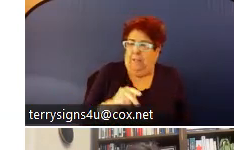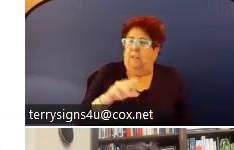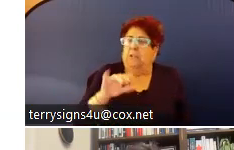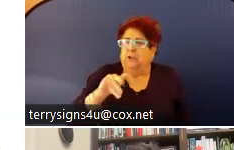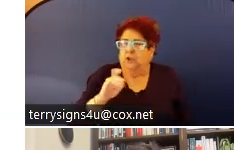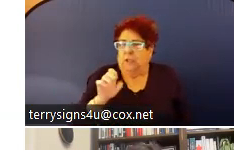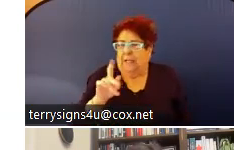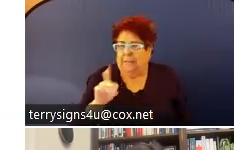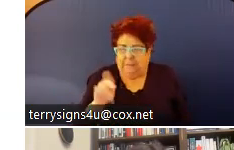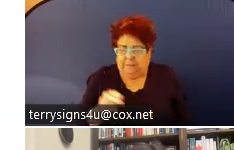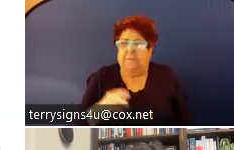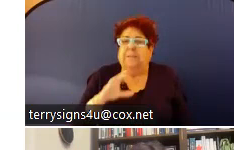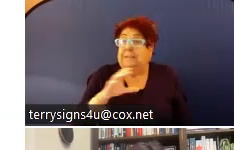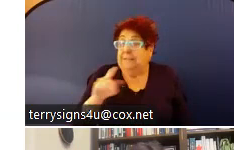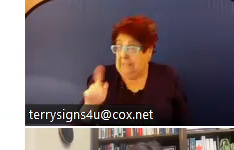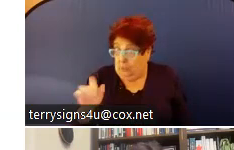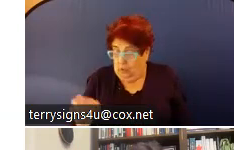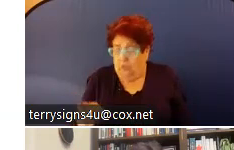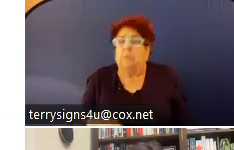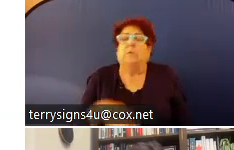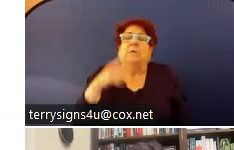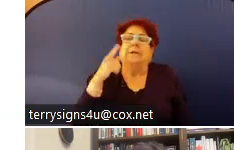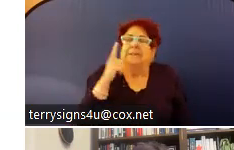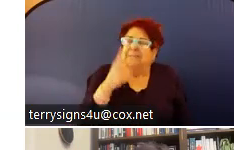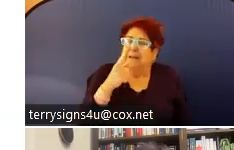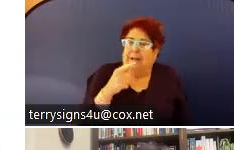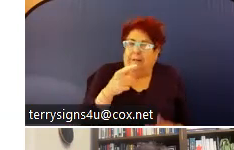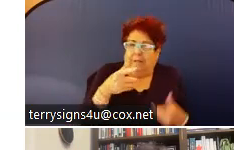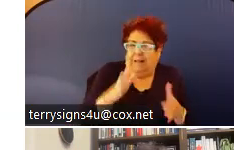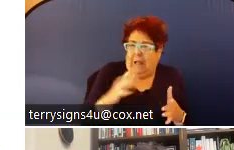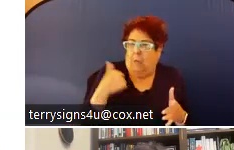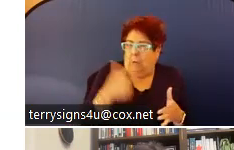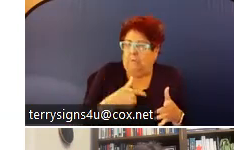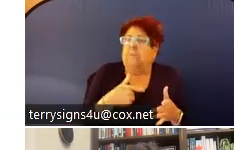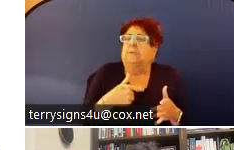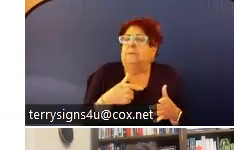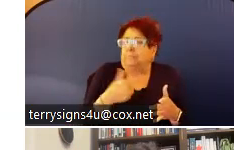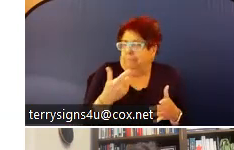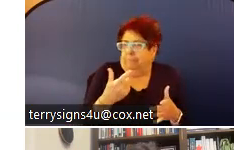really helped us to name understanding the noncompetitive side of this work.